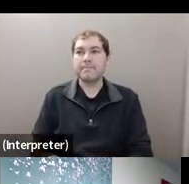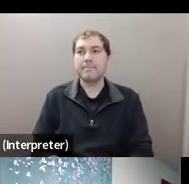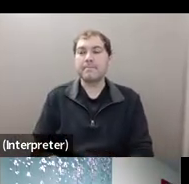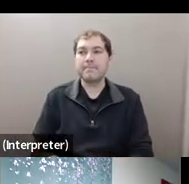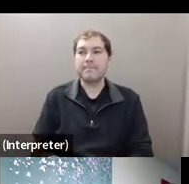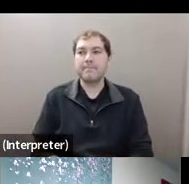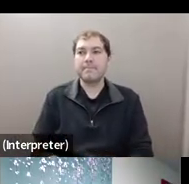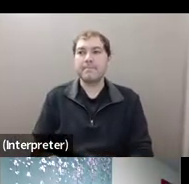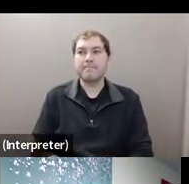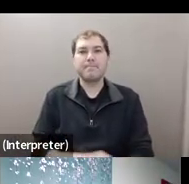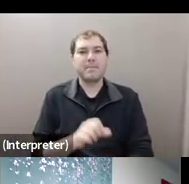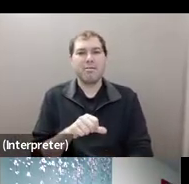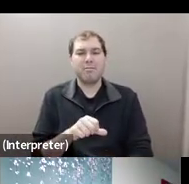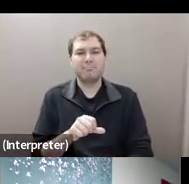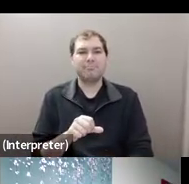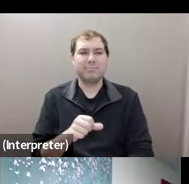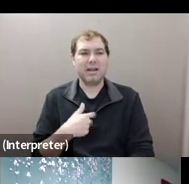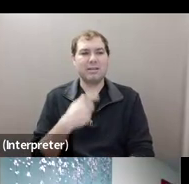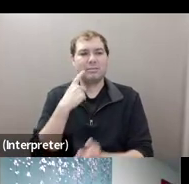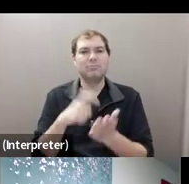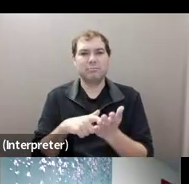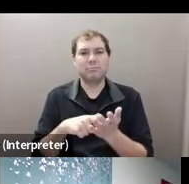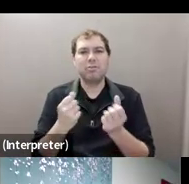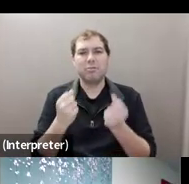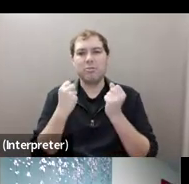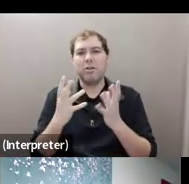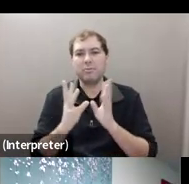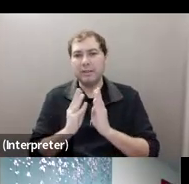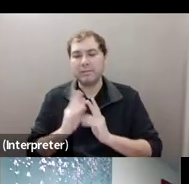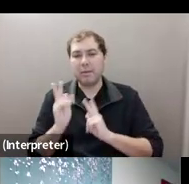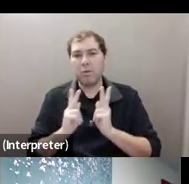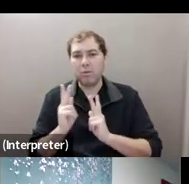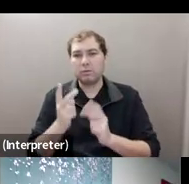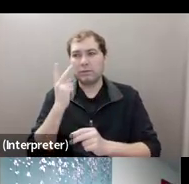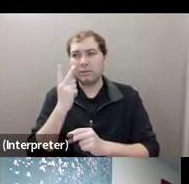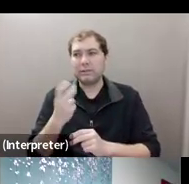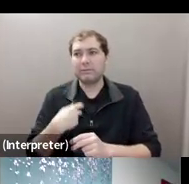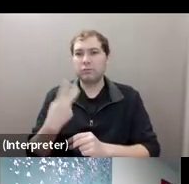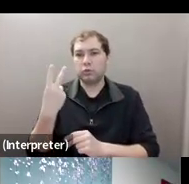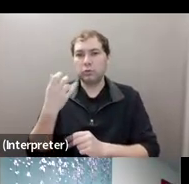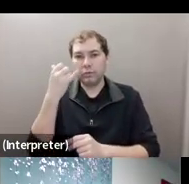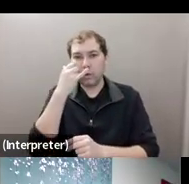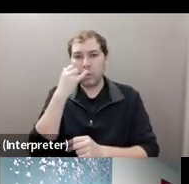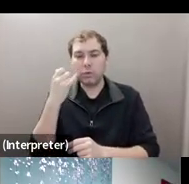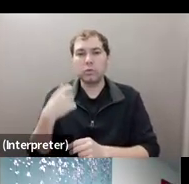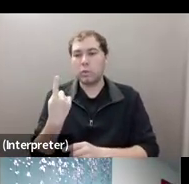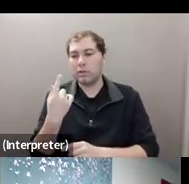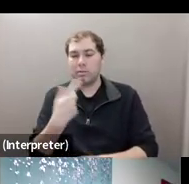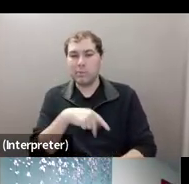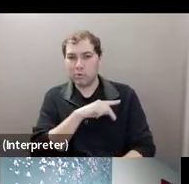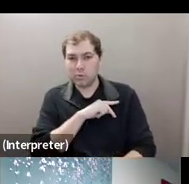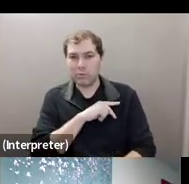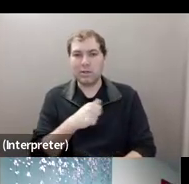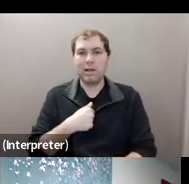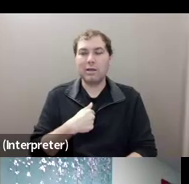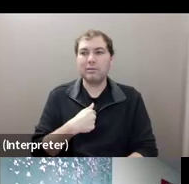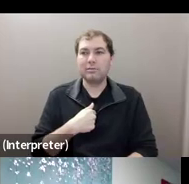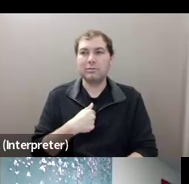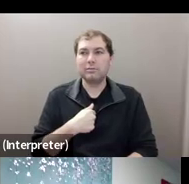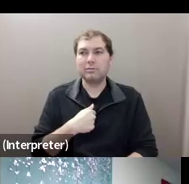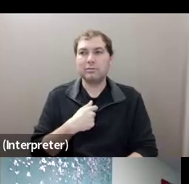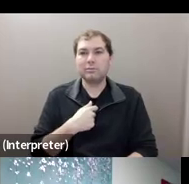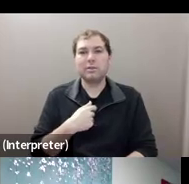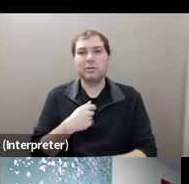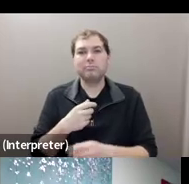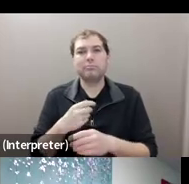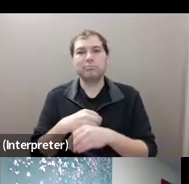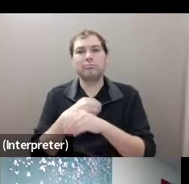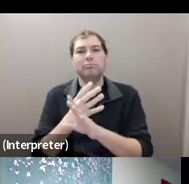Don Posh: You know. I noticed that a lot of meetings I watch people with 2 phones meaning one's personal. I have a home. I I'm a remote worker. So I work from home.